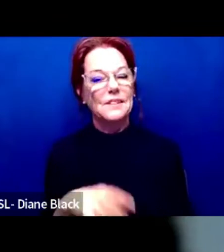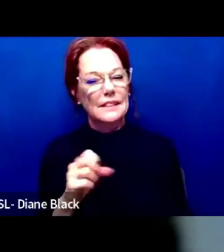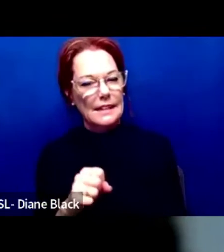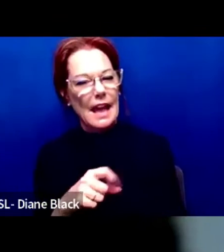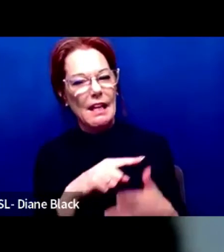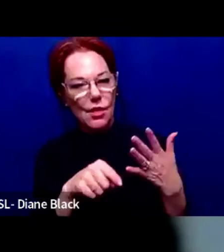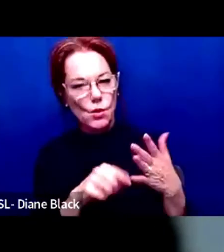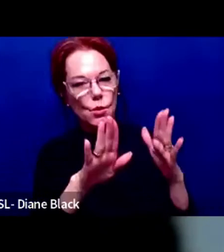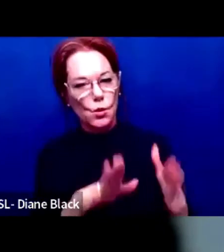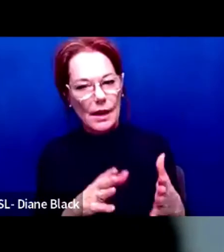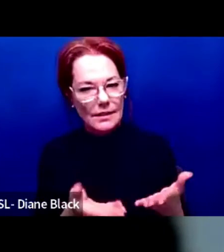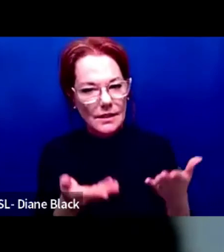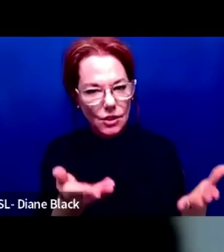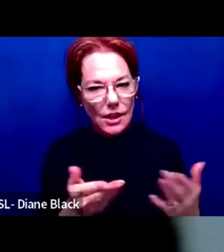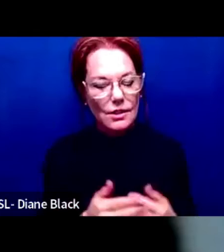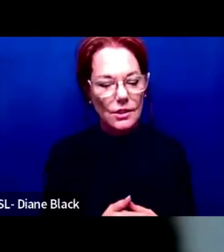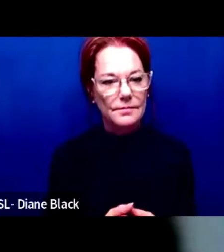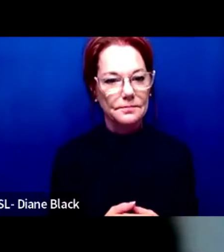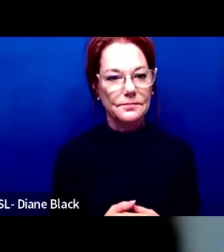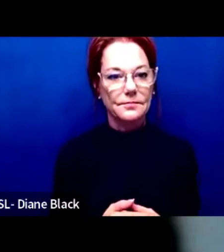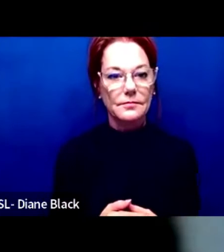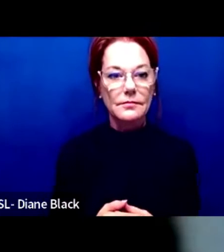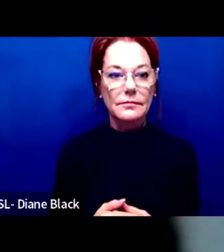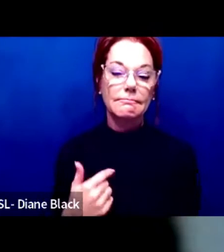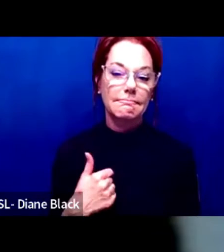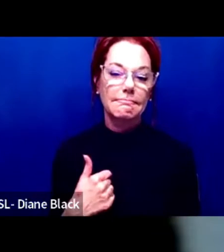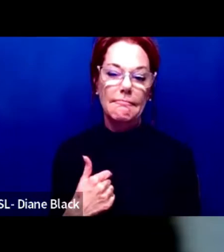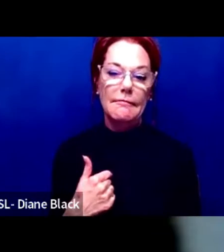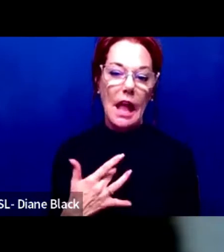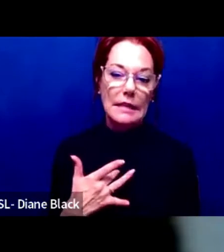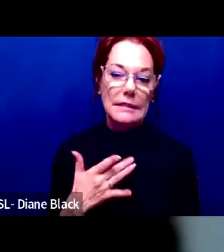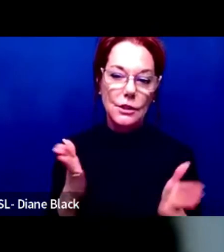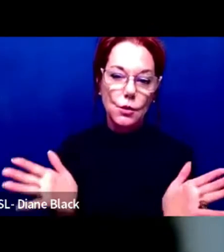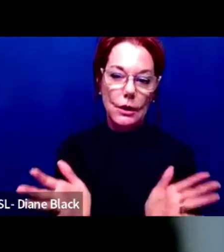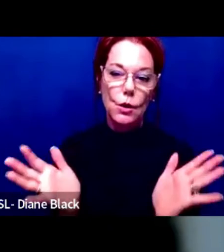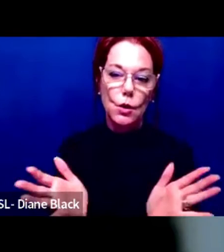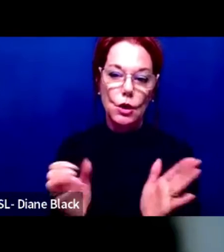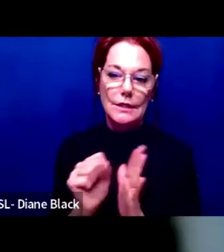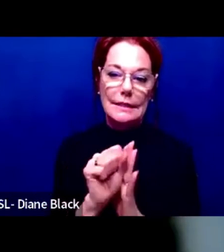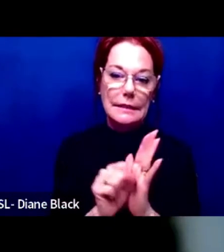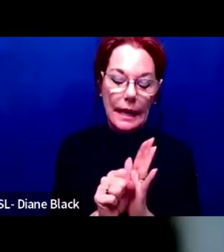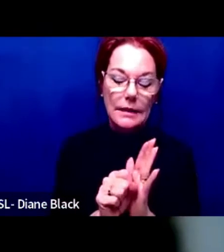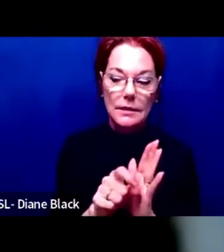together, Traci, I always encourage states to pay attention to any kind of policy